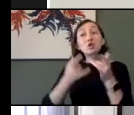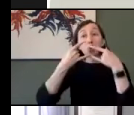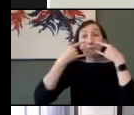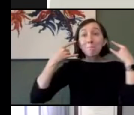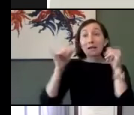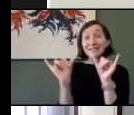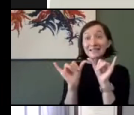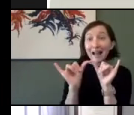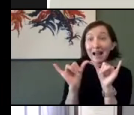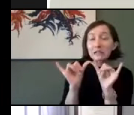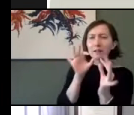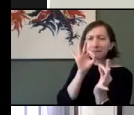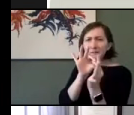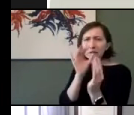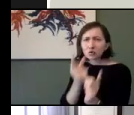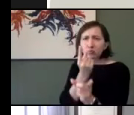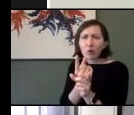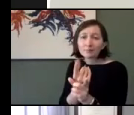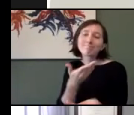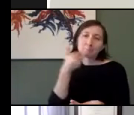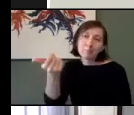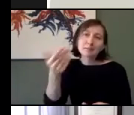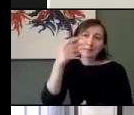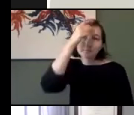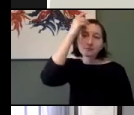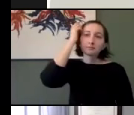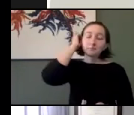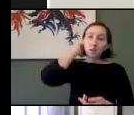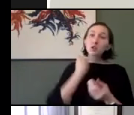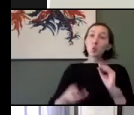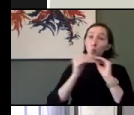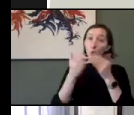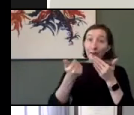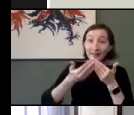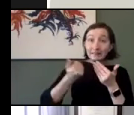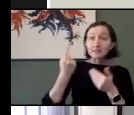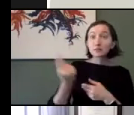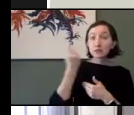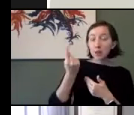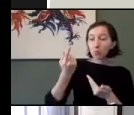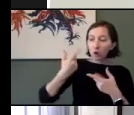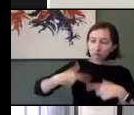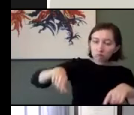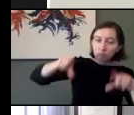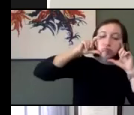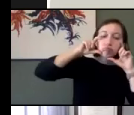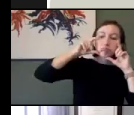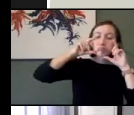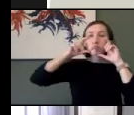Obviously that will make it easier for someone to put it on, take it off and wearing it for extended periods of time as well.